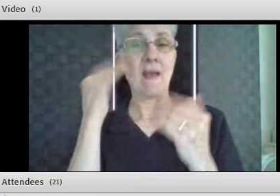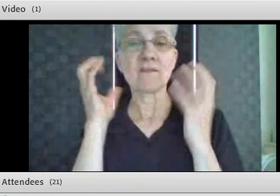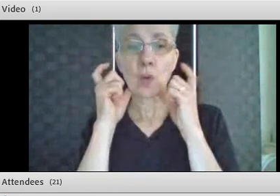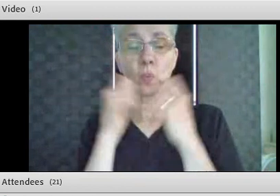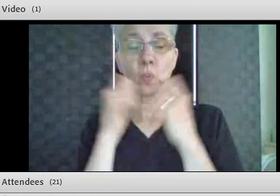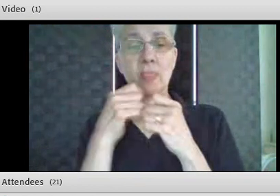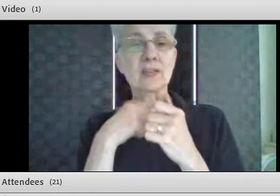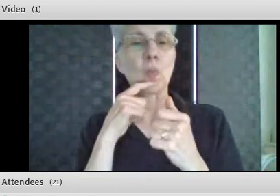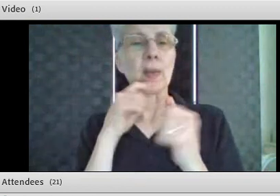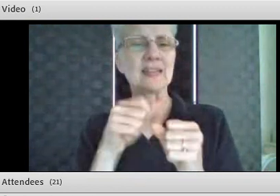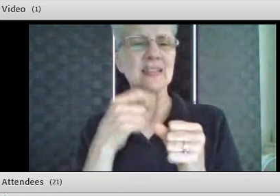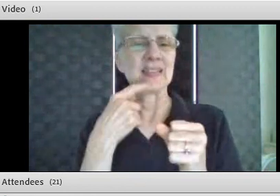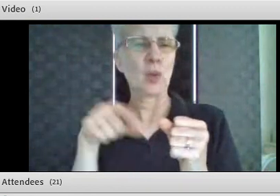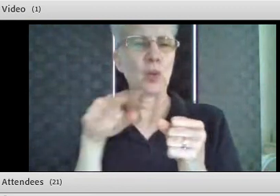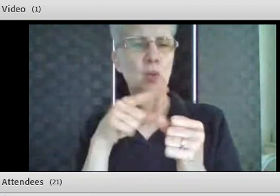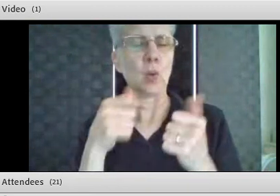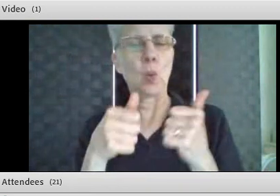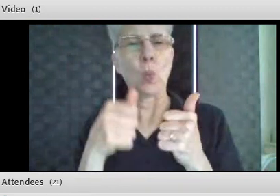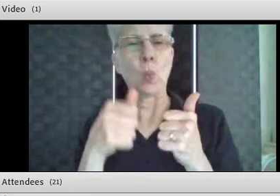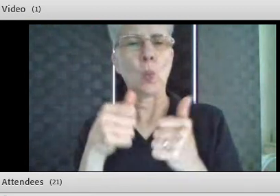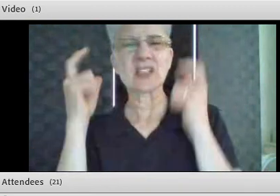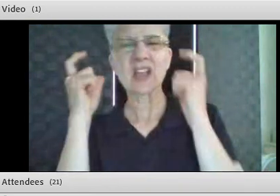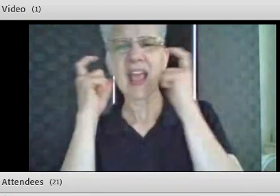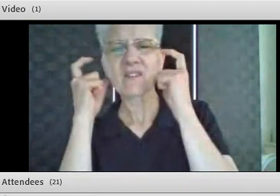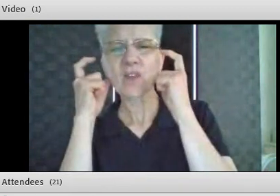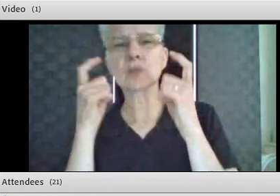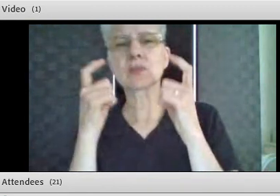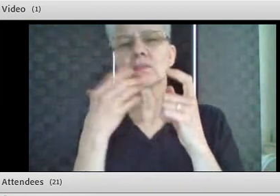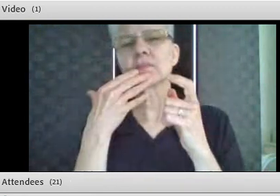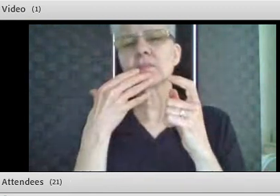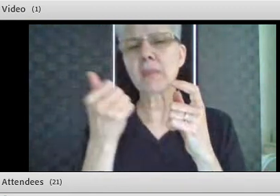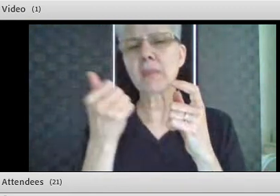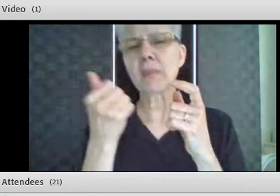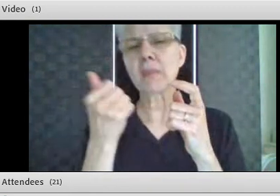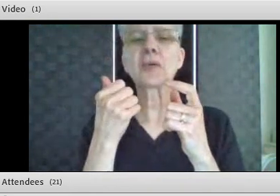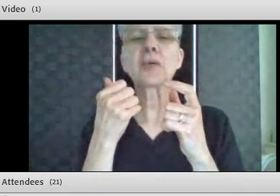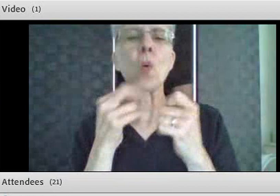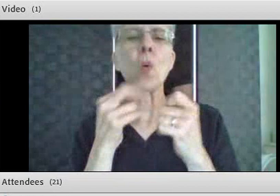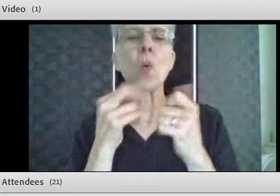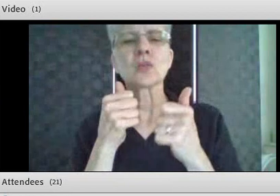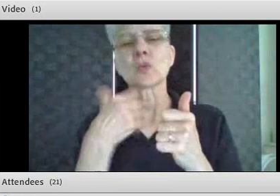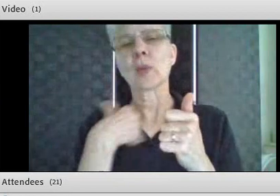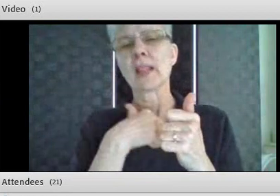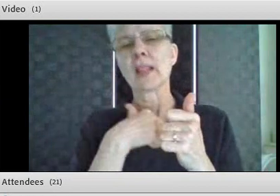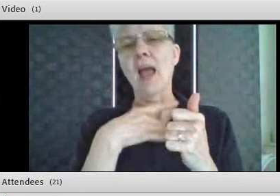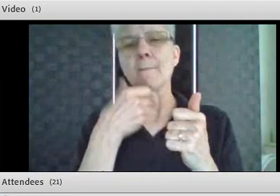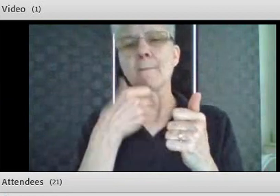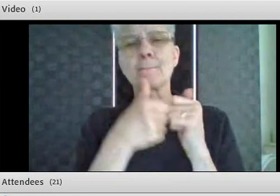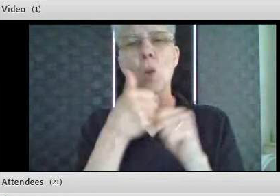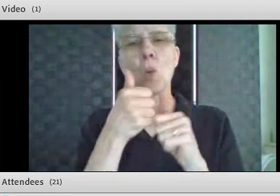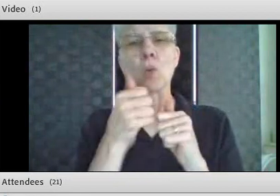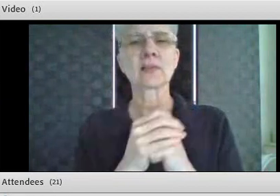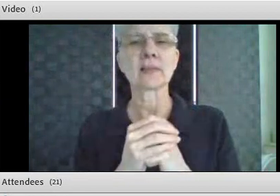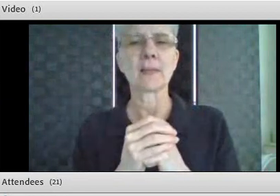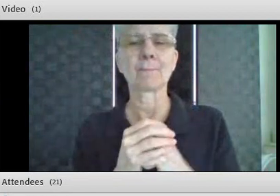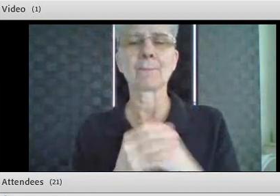so we'll be able to tell you which of the headphones are most durable and which we like the most.